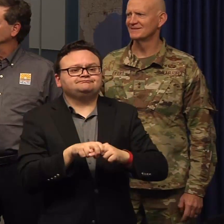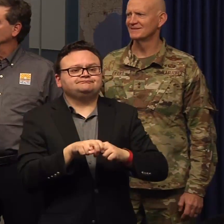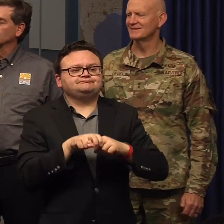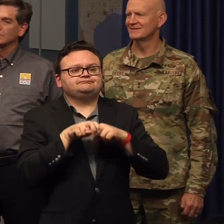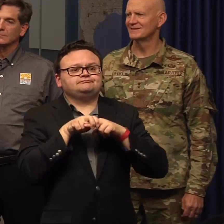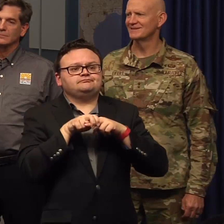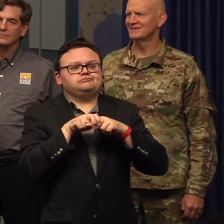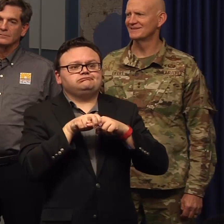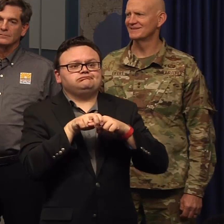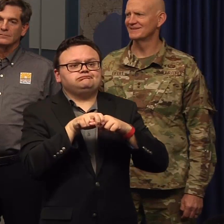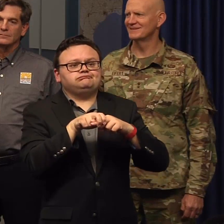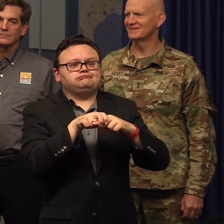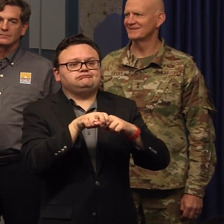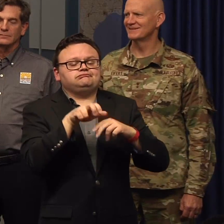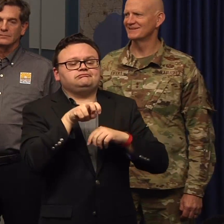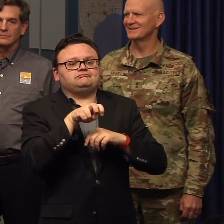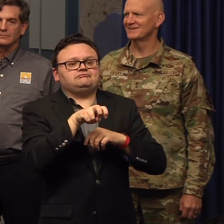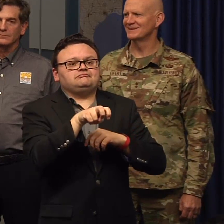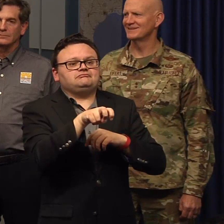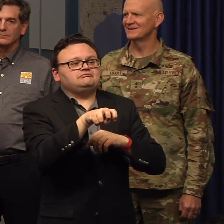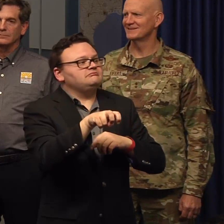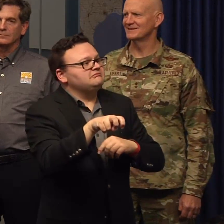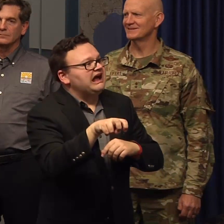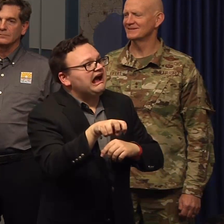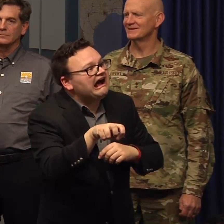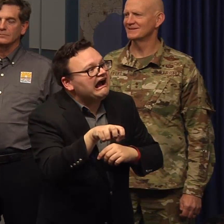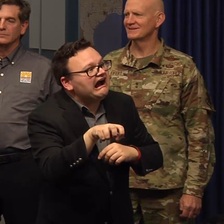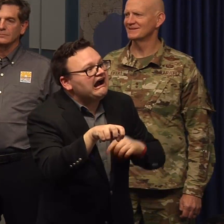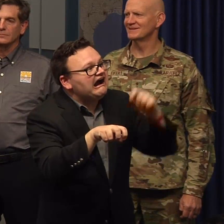WITH THE BROWARD THING PEOPLE DRIVING THEIR CAR, VILLAGES, THEY ARE DRIVING IN GOLF CARTS